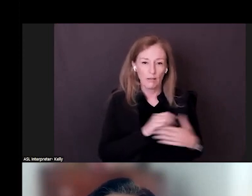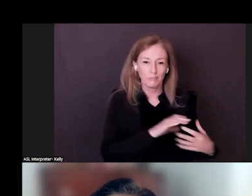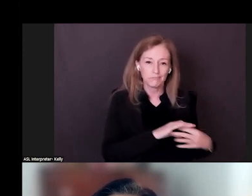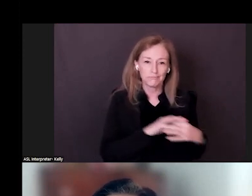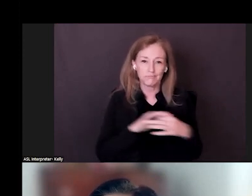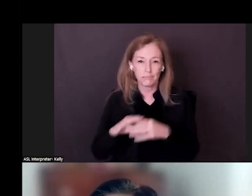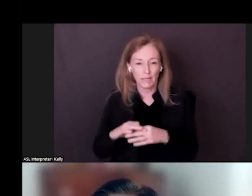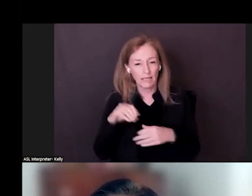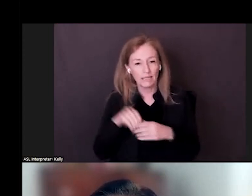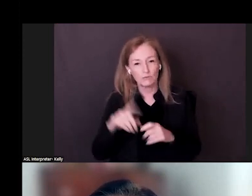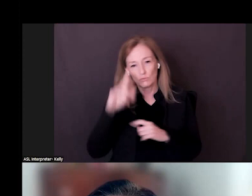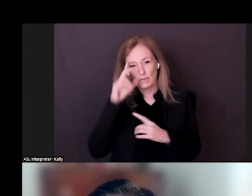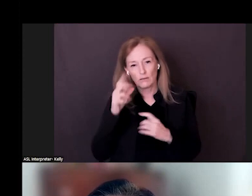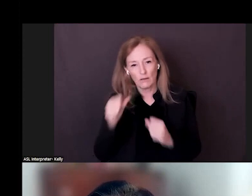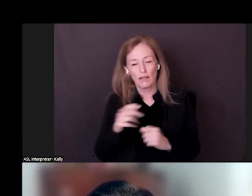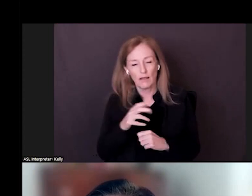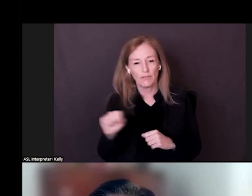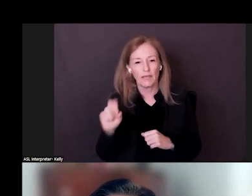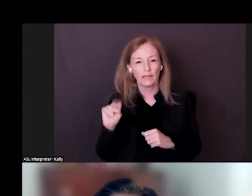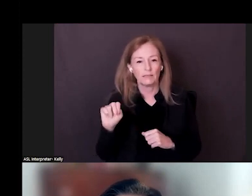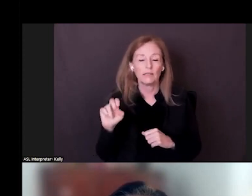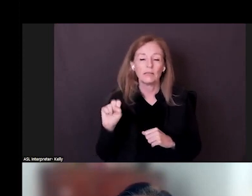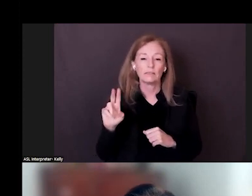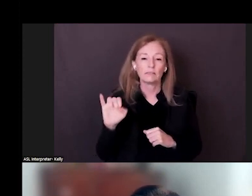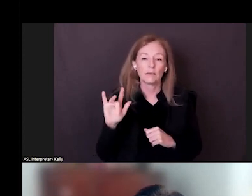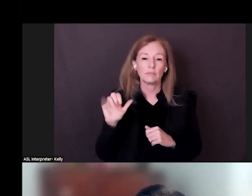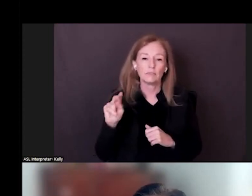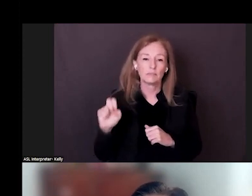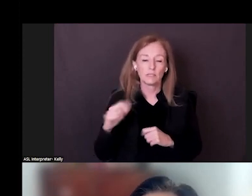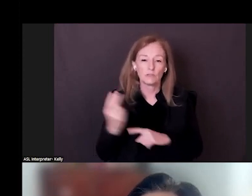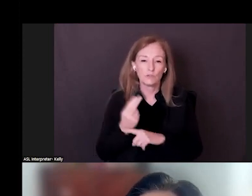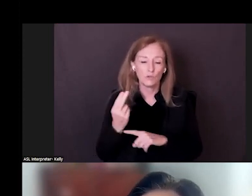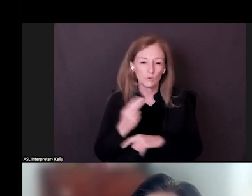SUBSTANCE USE, INTERVENTION AND SUICIDE PREVENTION AND THINKING ABOUT THEIR ROLL